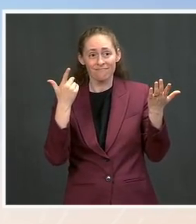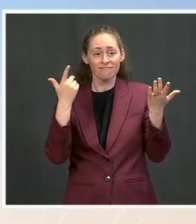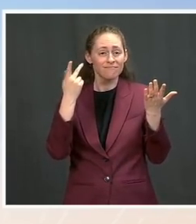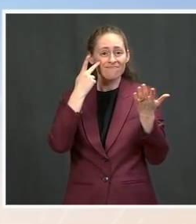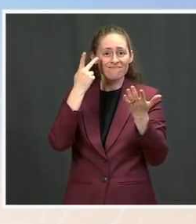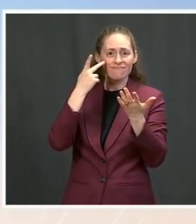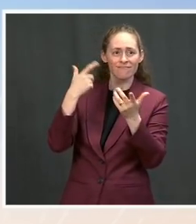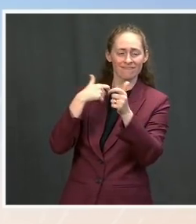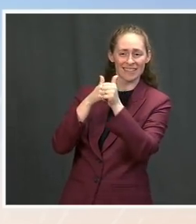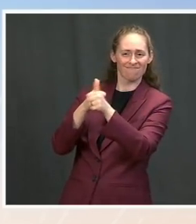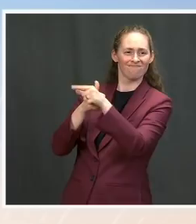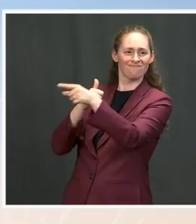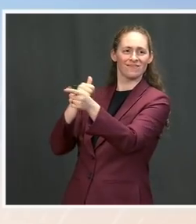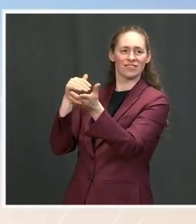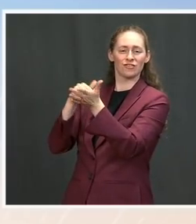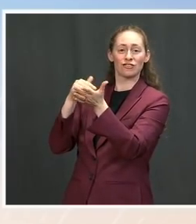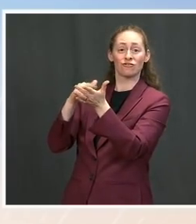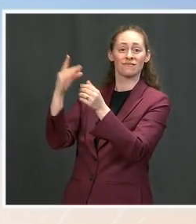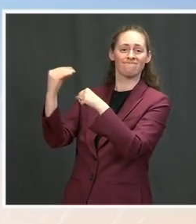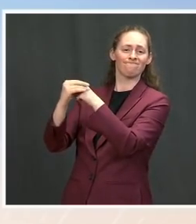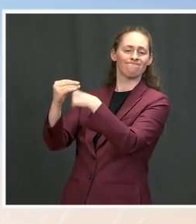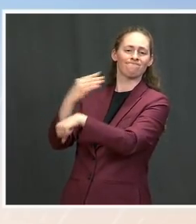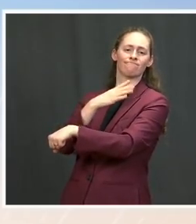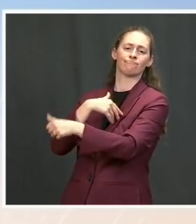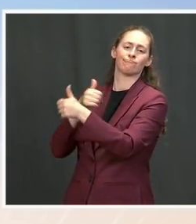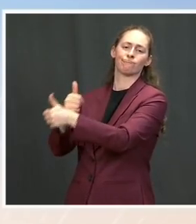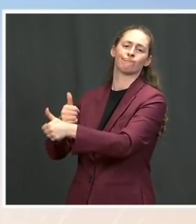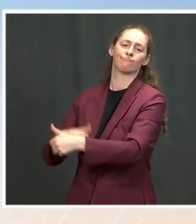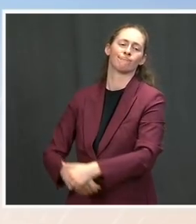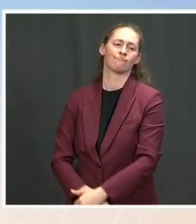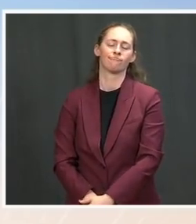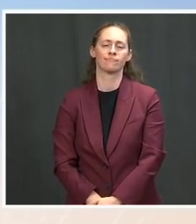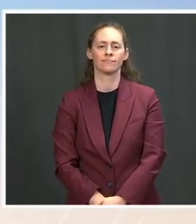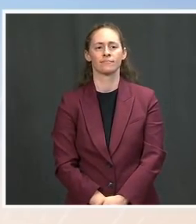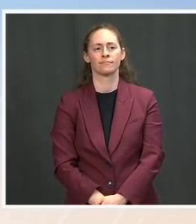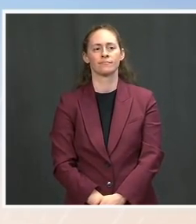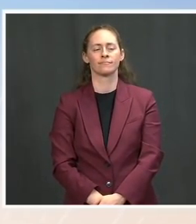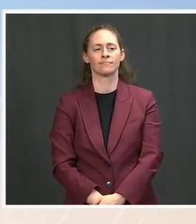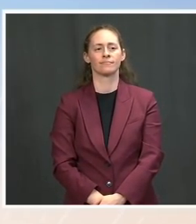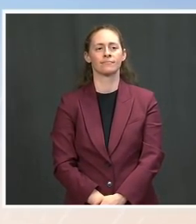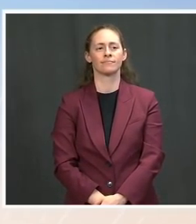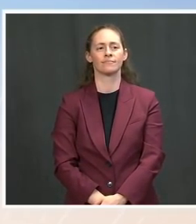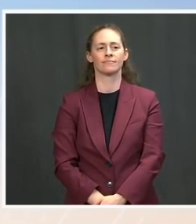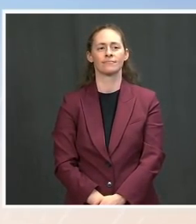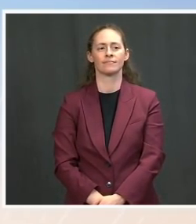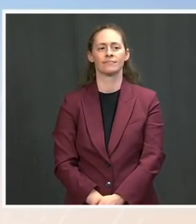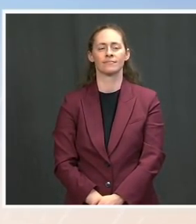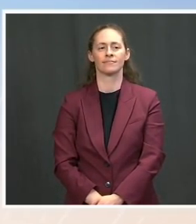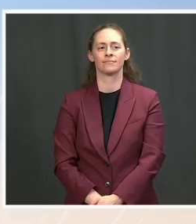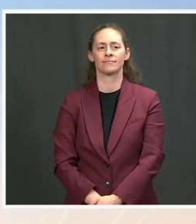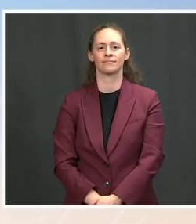Good ahead, Karen. The Press: Jen, to follow up on that question then from Kaitlan: The President was asked about that yesterday, and he said there's a debate about it.